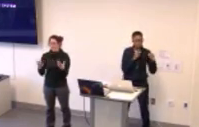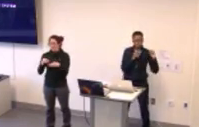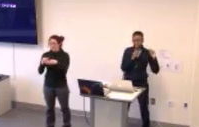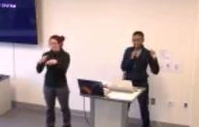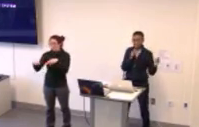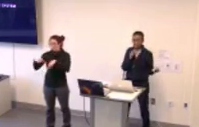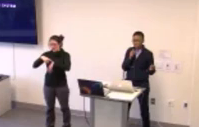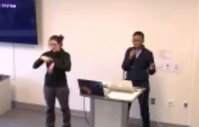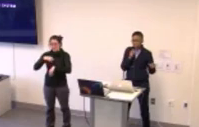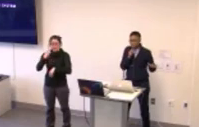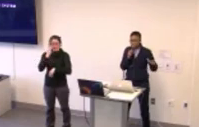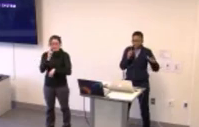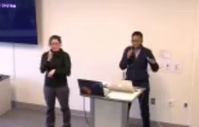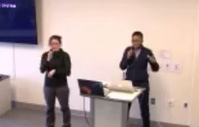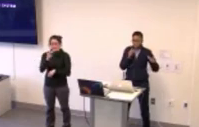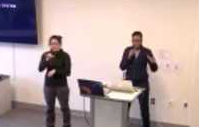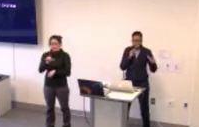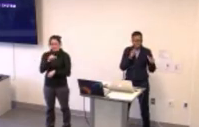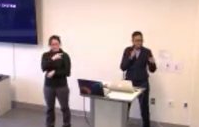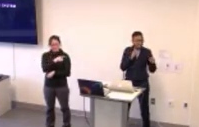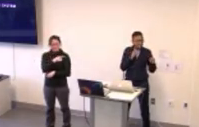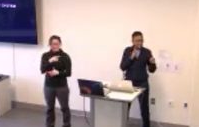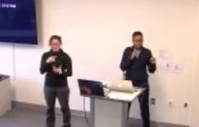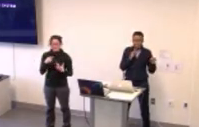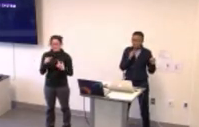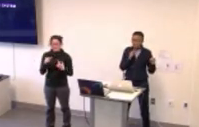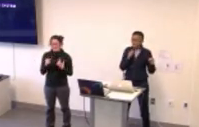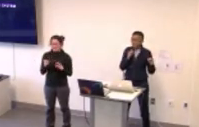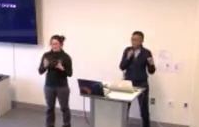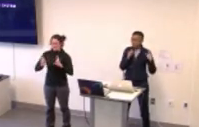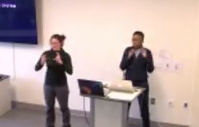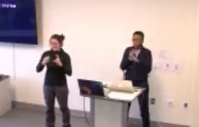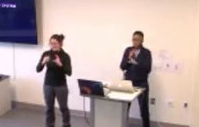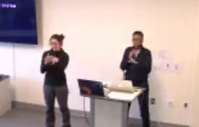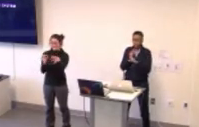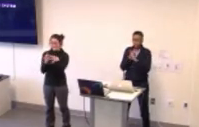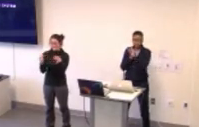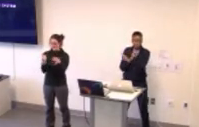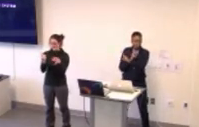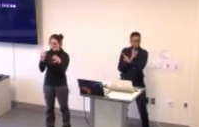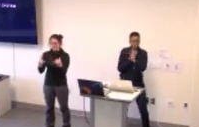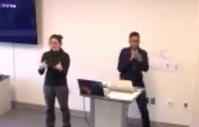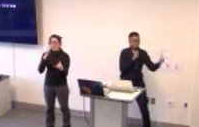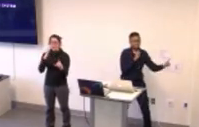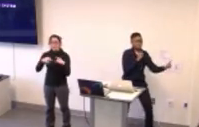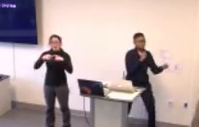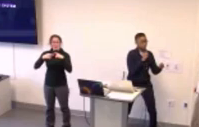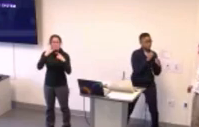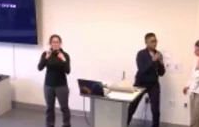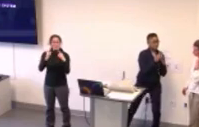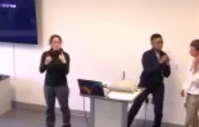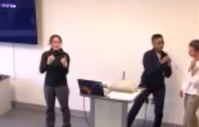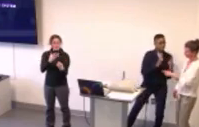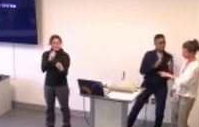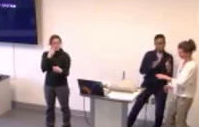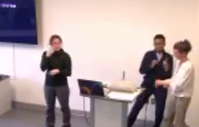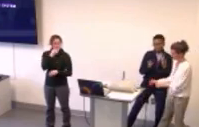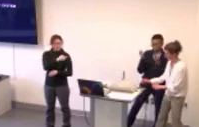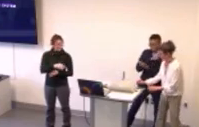And I see Emily is kind of getting antsy and wants to say something. So I'm going to pause. One for questions, but two for Emily. Or vice versa.